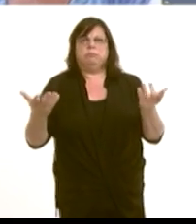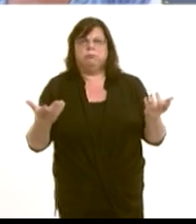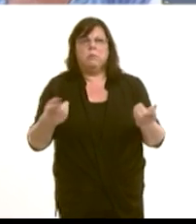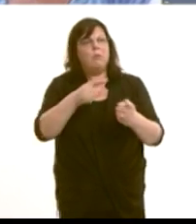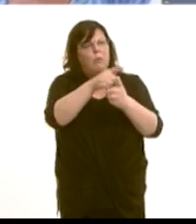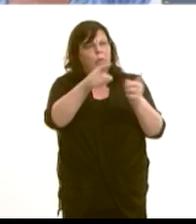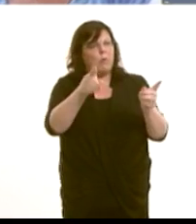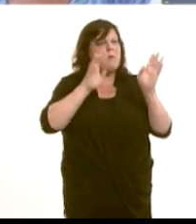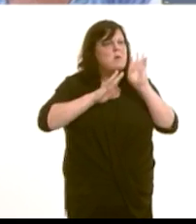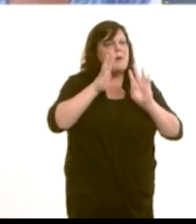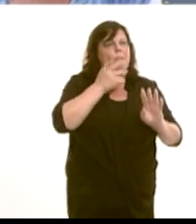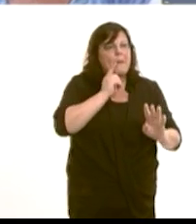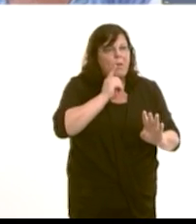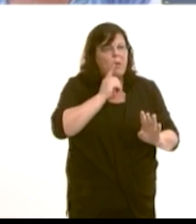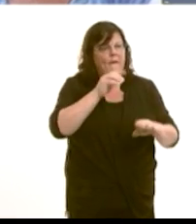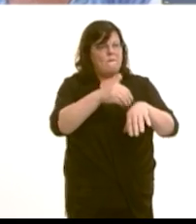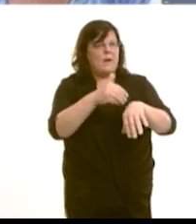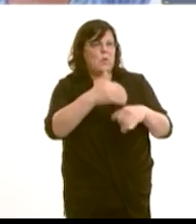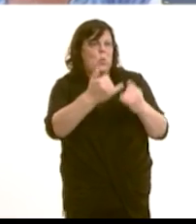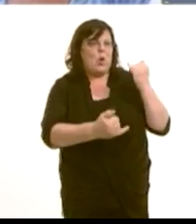be those who are furthest away from the employment market.